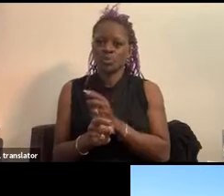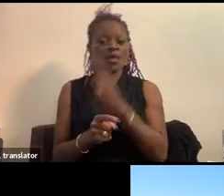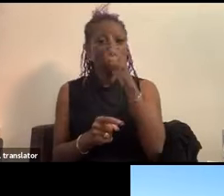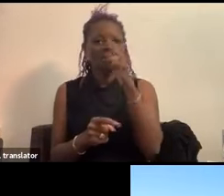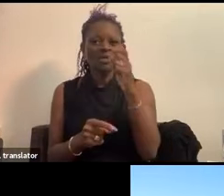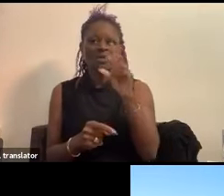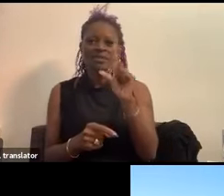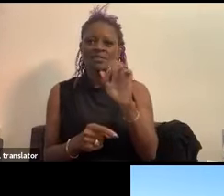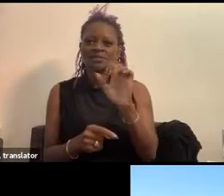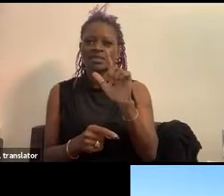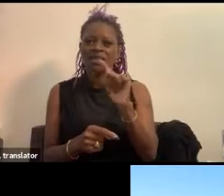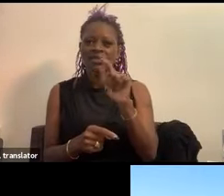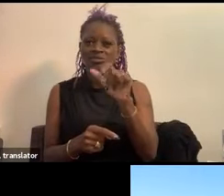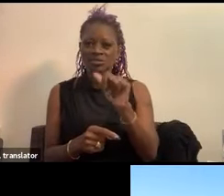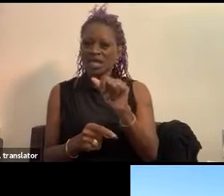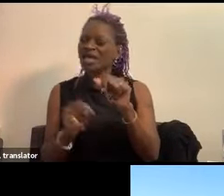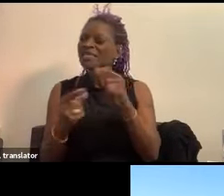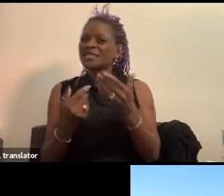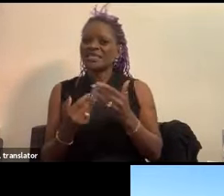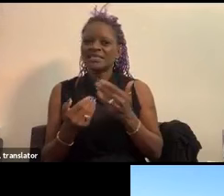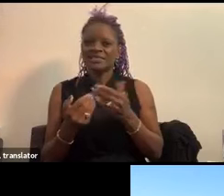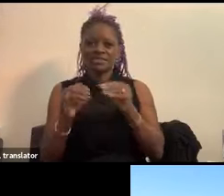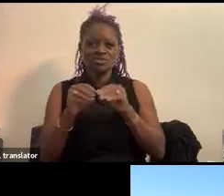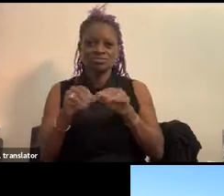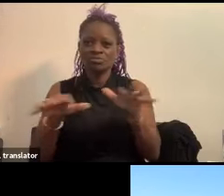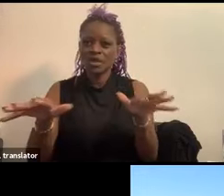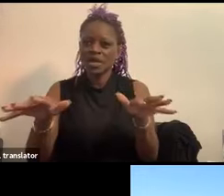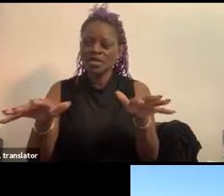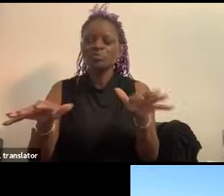transmissible, we will keep stressing the importance of Mafeking.